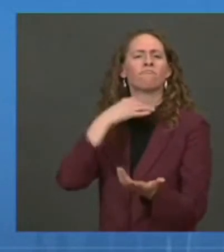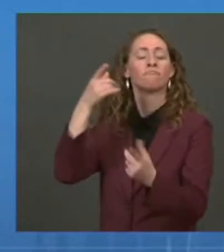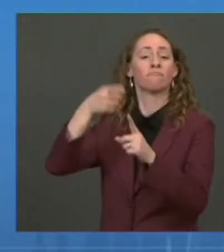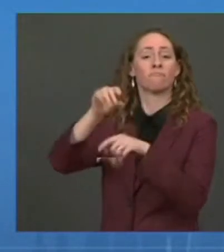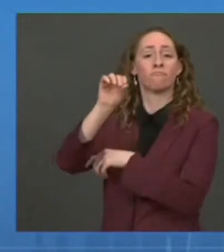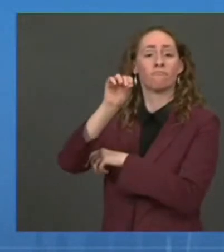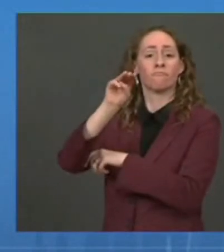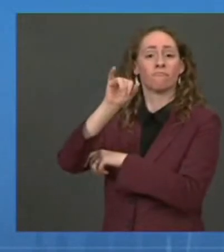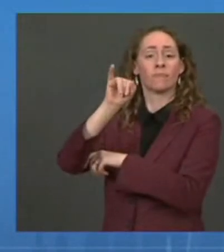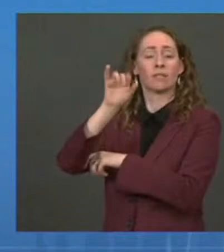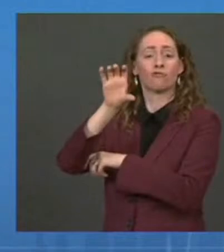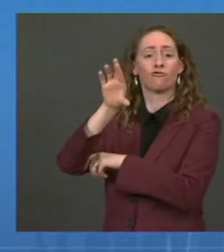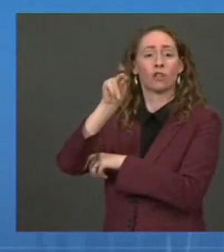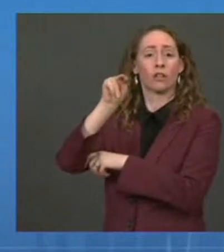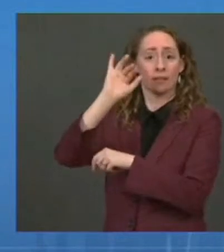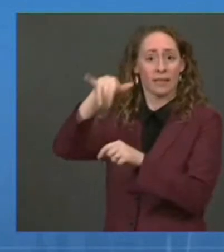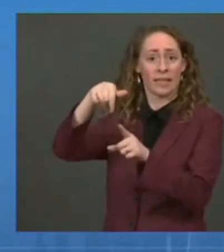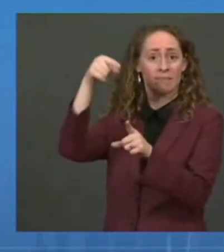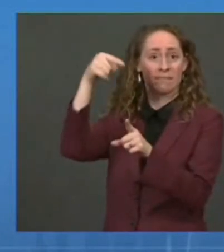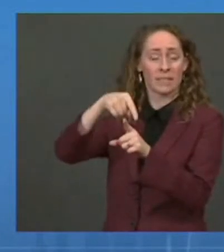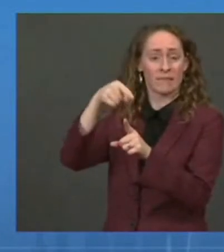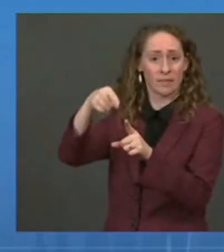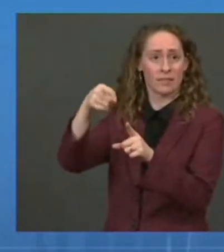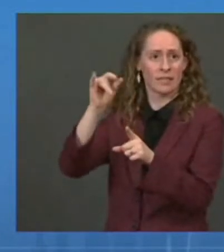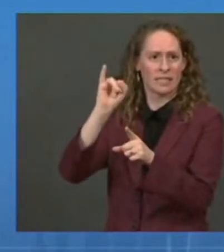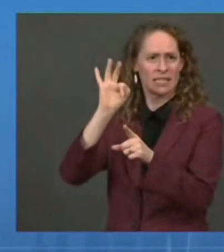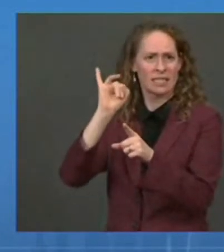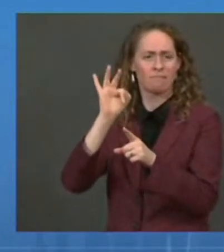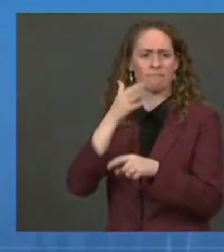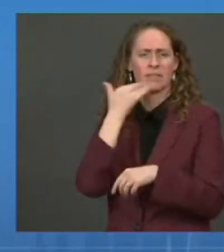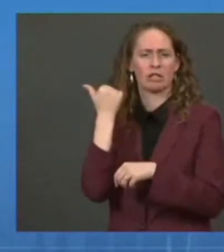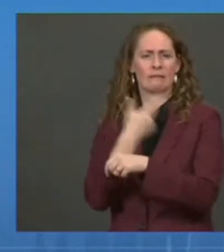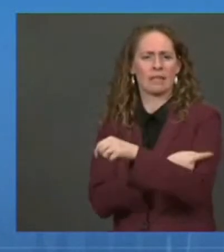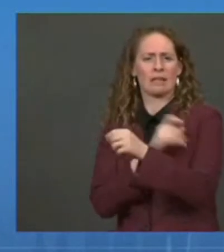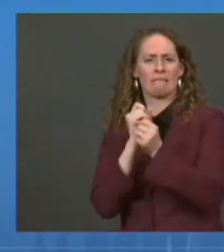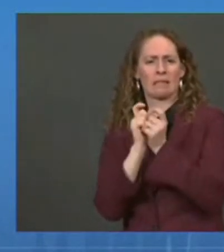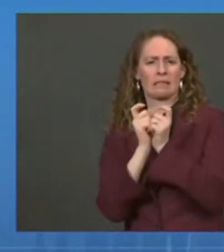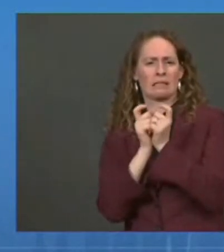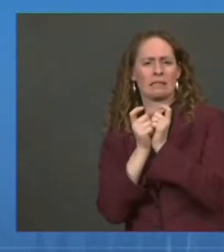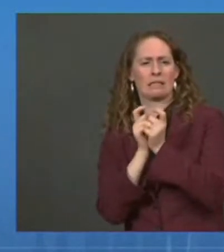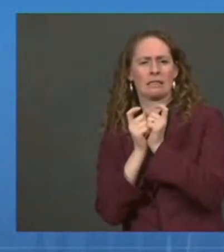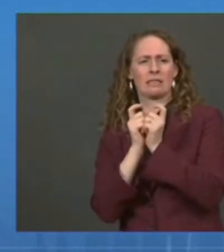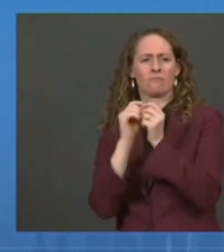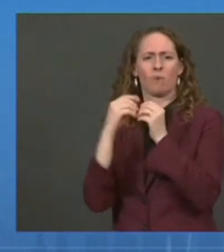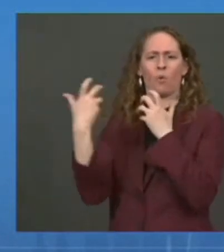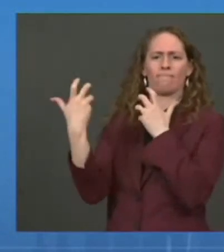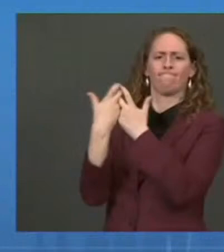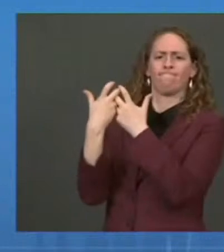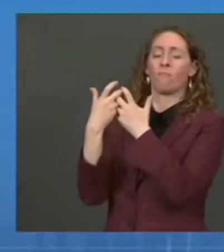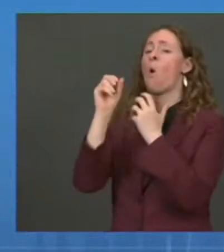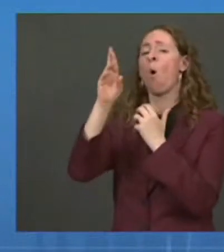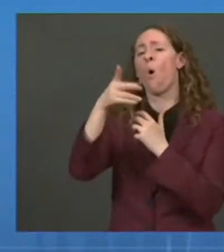SPIKE OR WOULD THEY BE SOME COMBINATION DESIGN TO CONFER